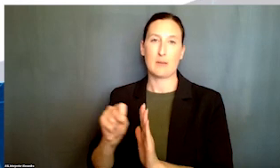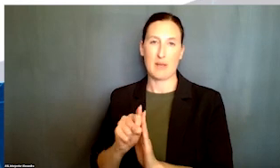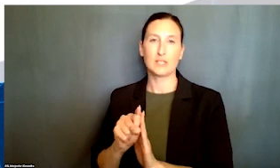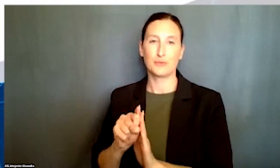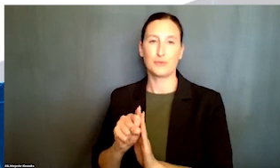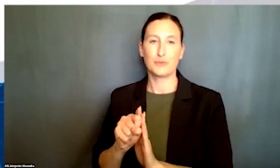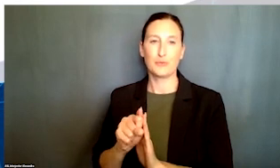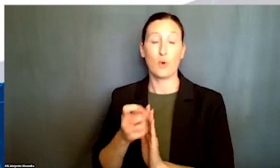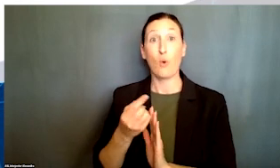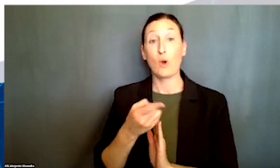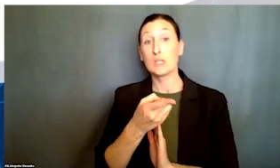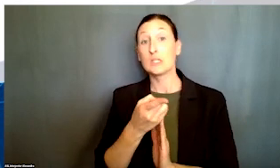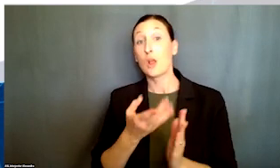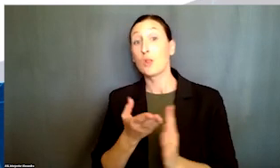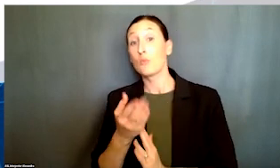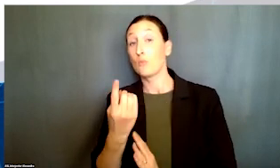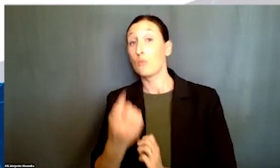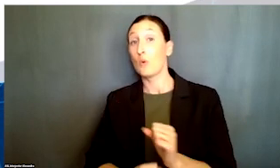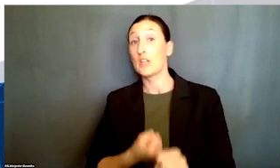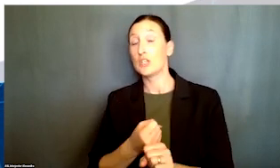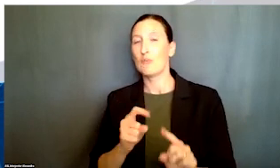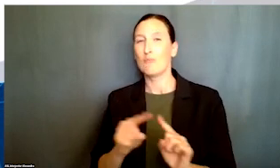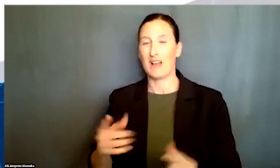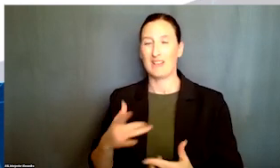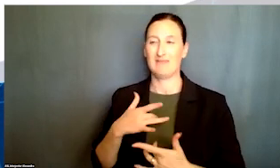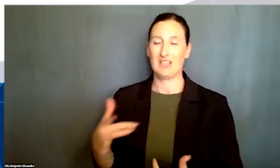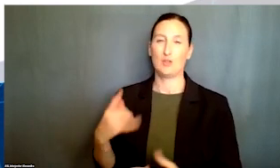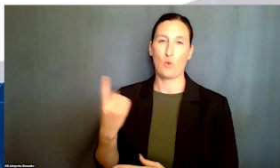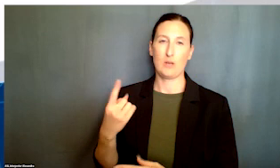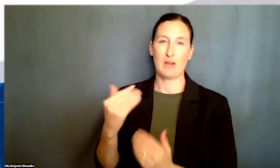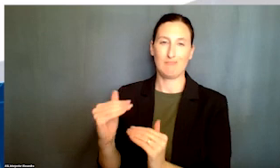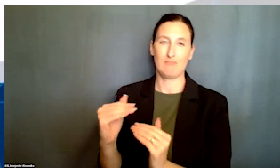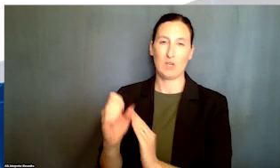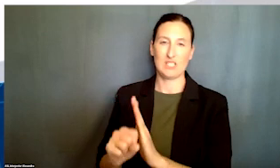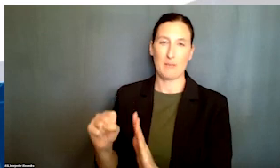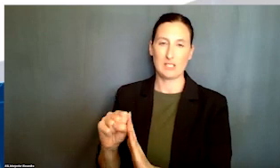This says it could be a year long, although they tend to be semester long and it's basically